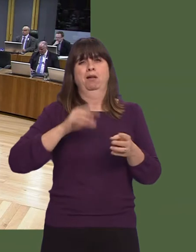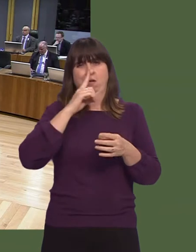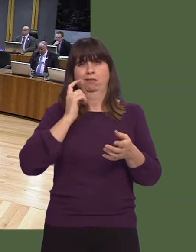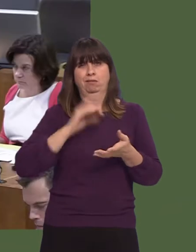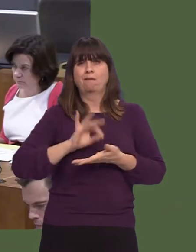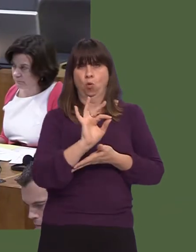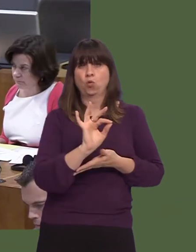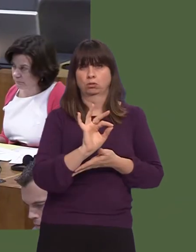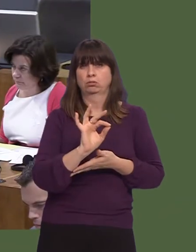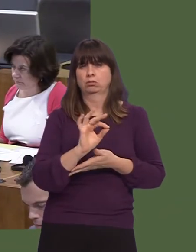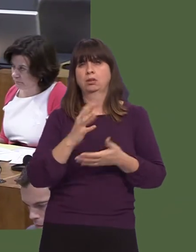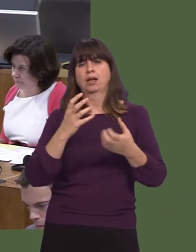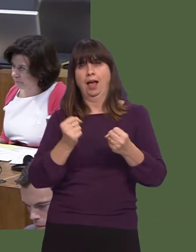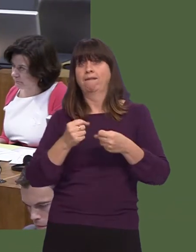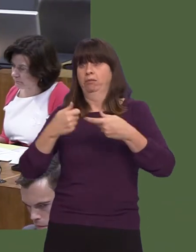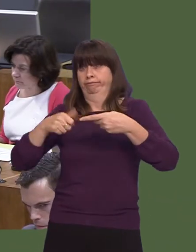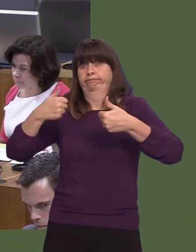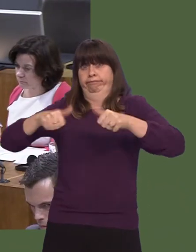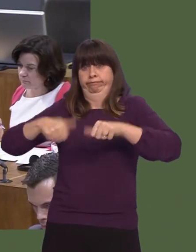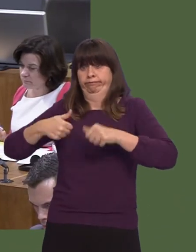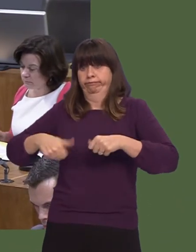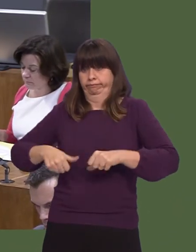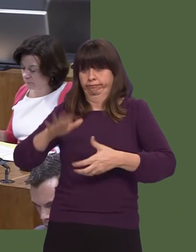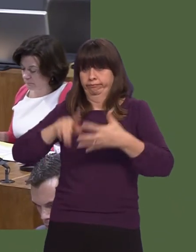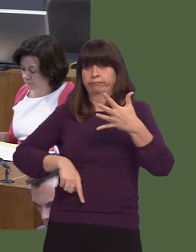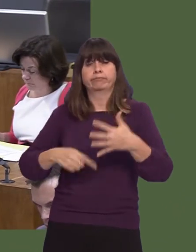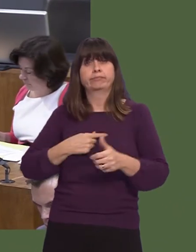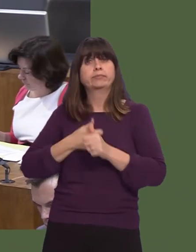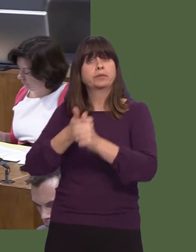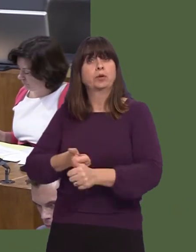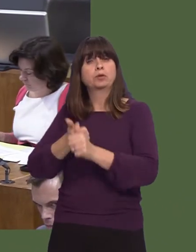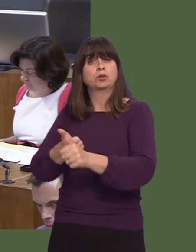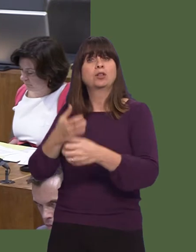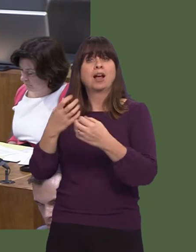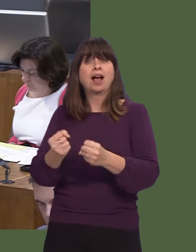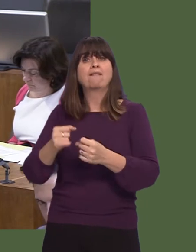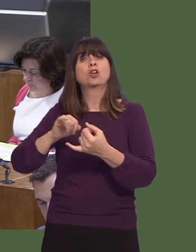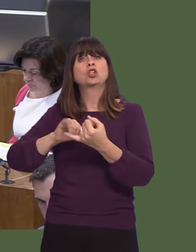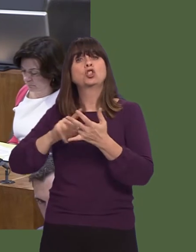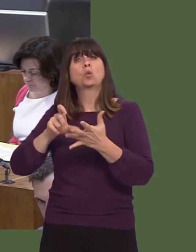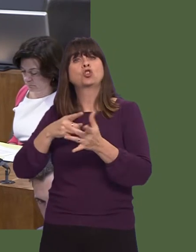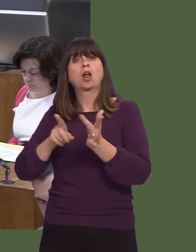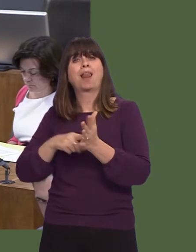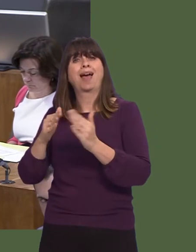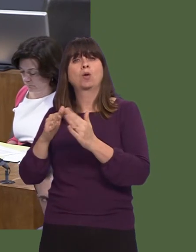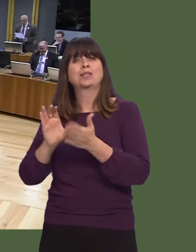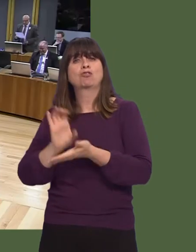number of new homes being completed, which we will continue to support with our successful programmes, including the social housing grant. Mohammad Asghar (Oscar) AM: Thank you very